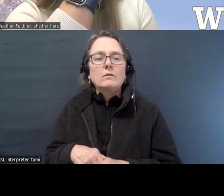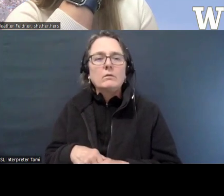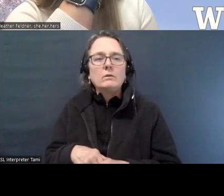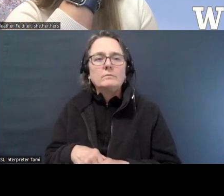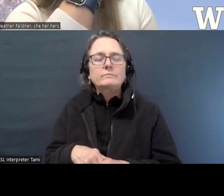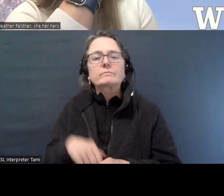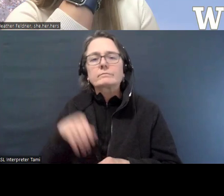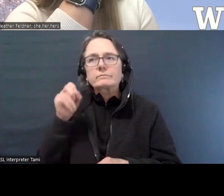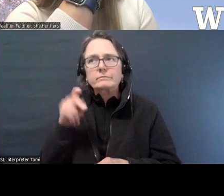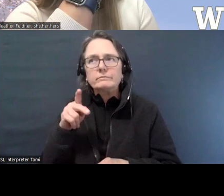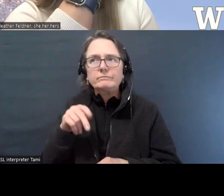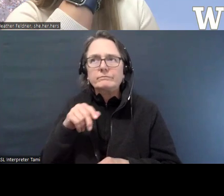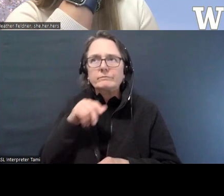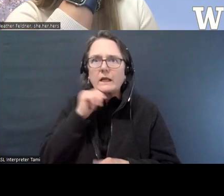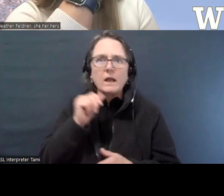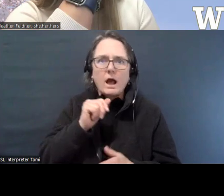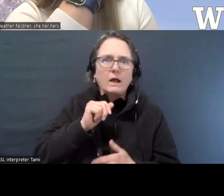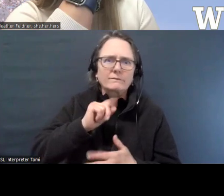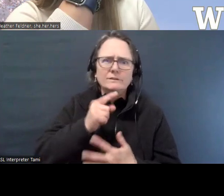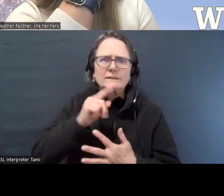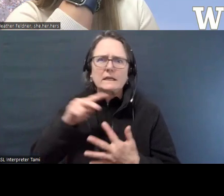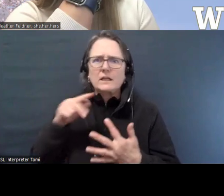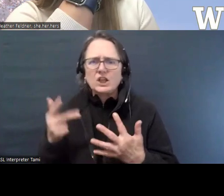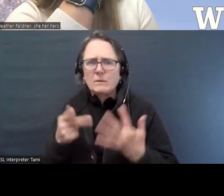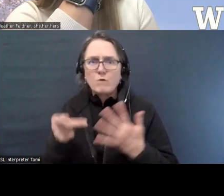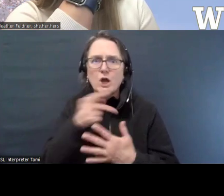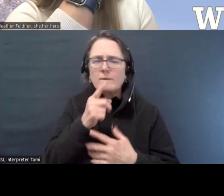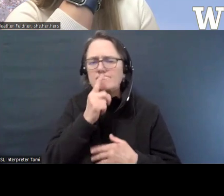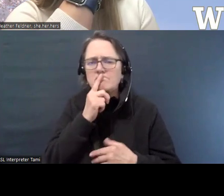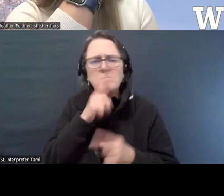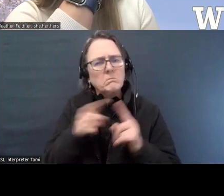but sometimes I would look at the physical accessibility